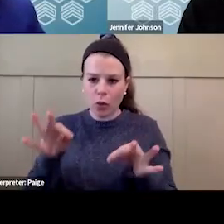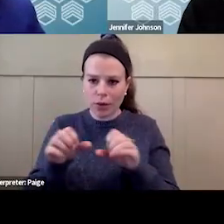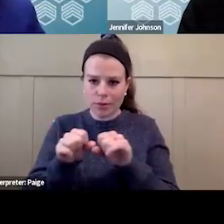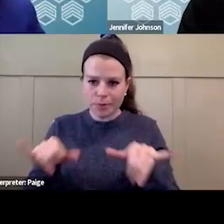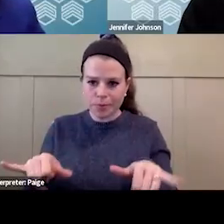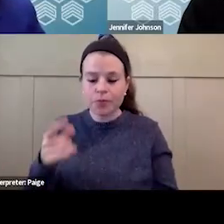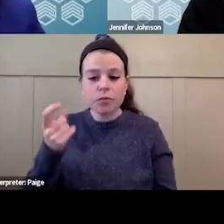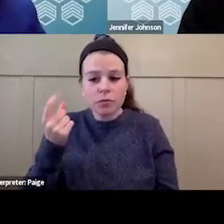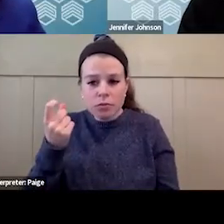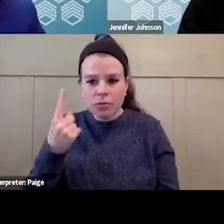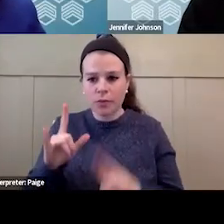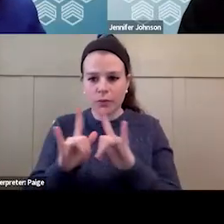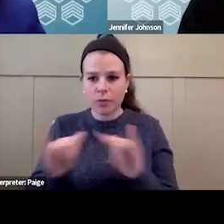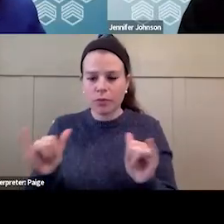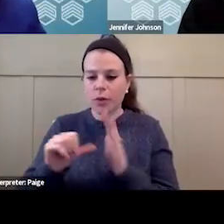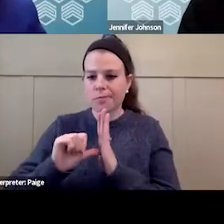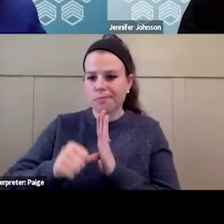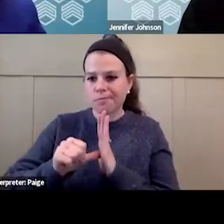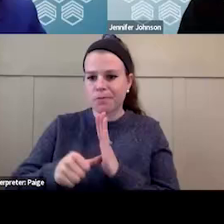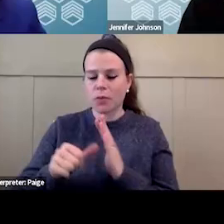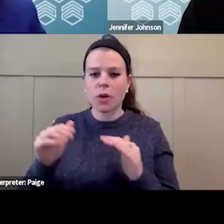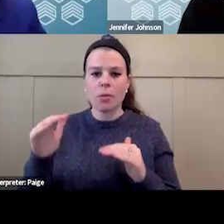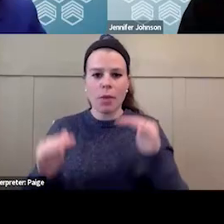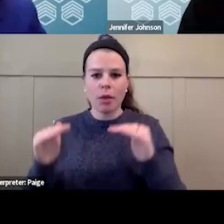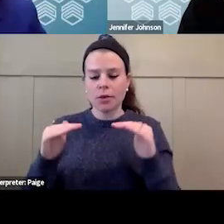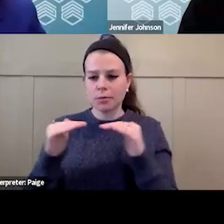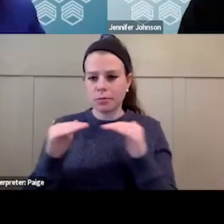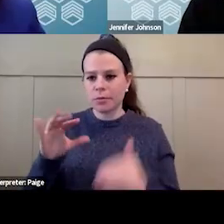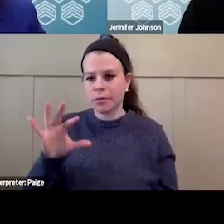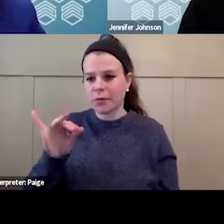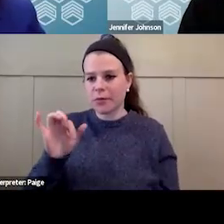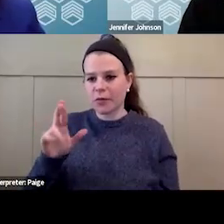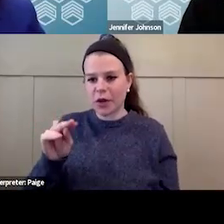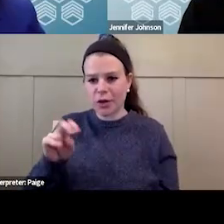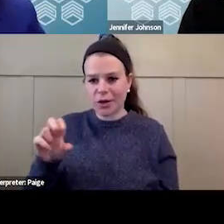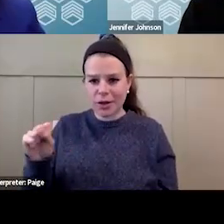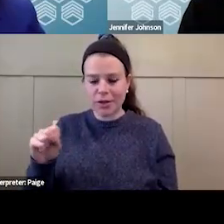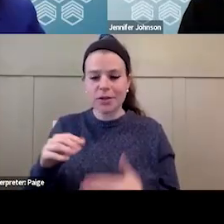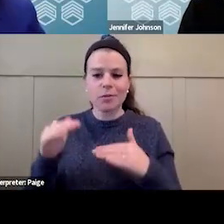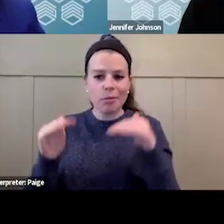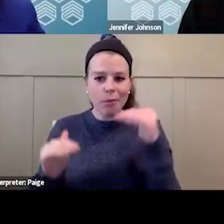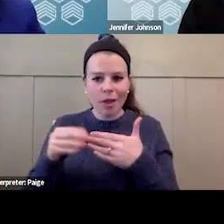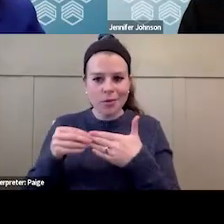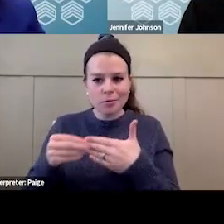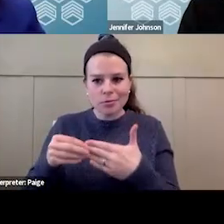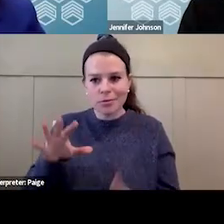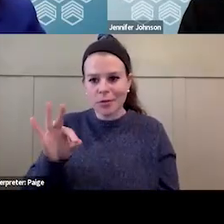Um, we also emphasize balancing fairness, balancing flexibility, and we also wanna promote everyone's safety.